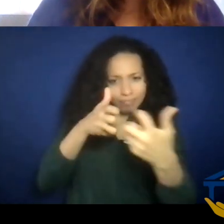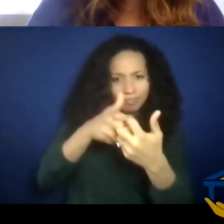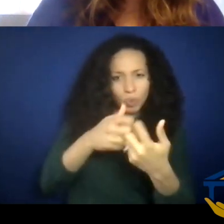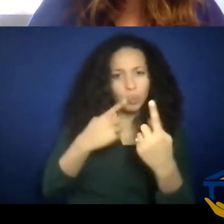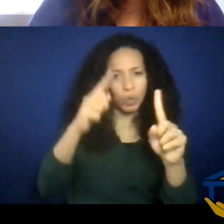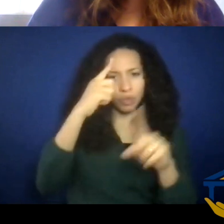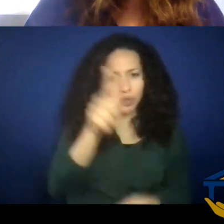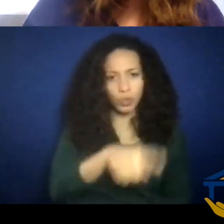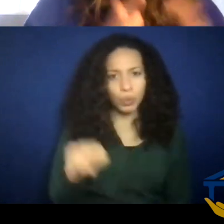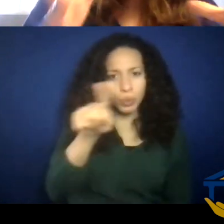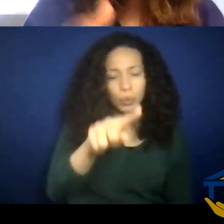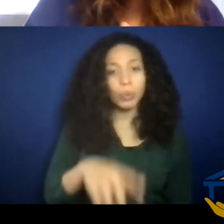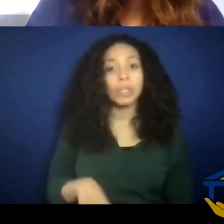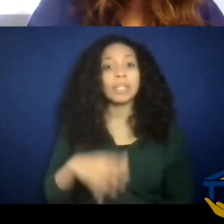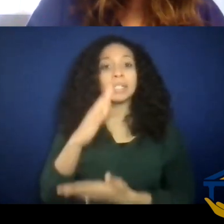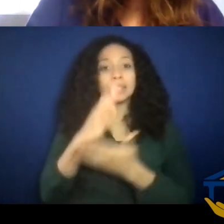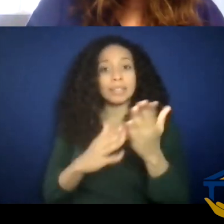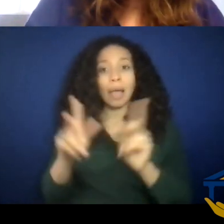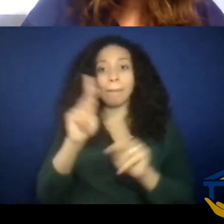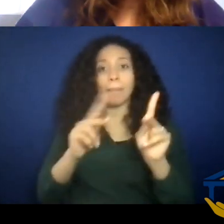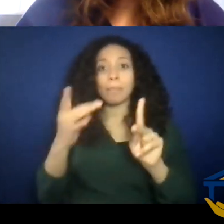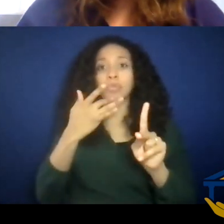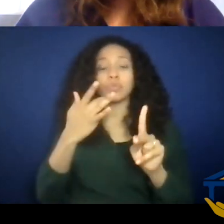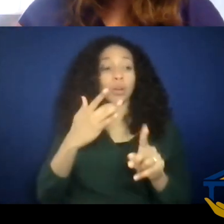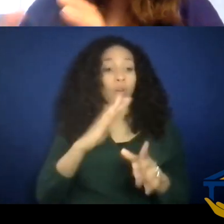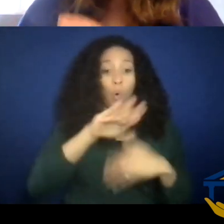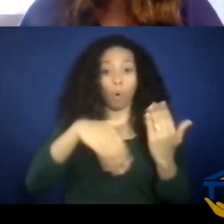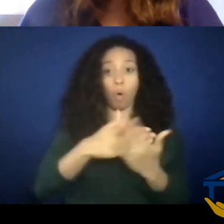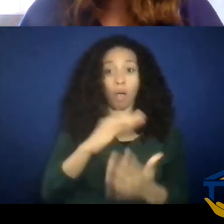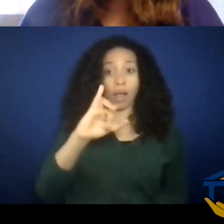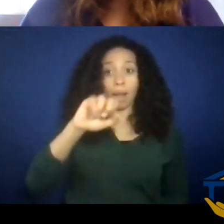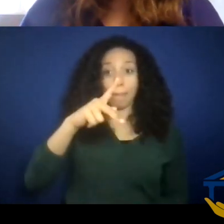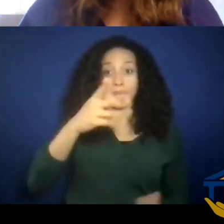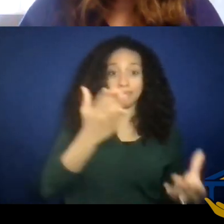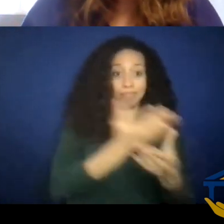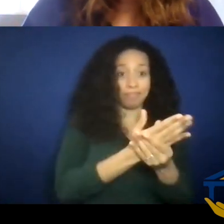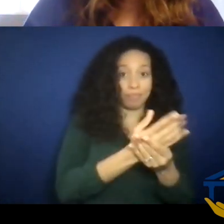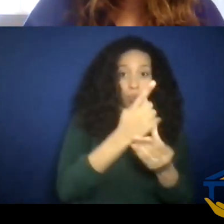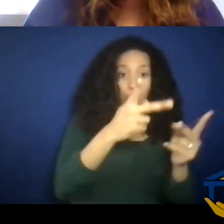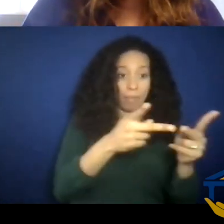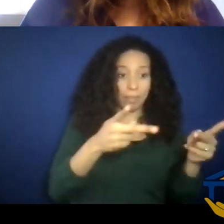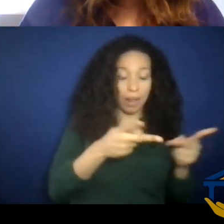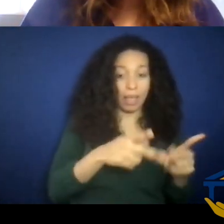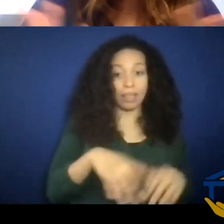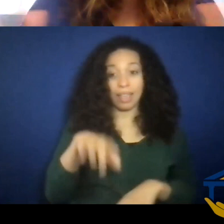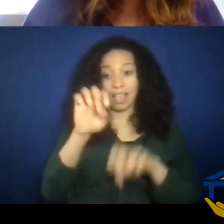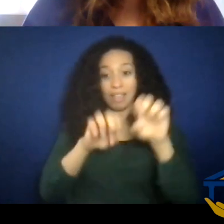together. All IEPs in one place. All evaluations in one place, chronologically. And that, that can